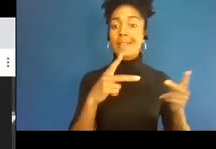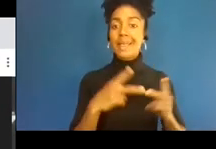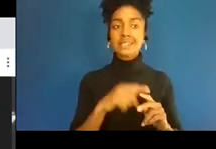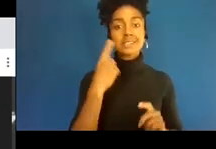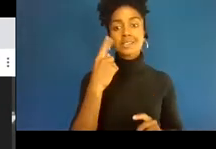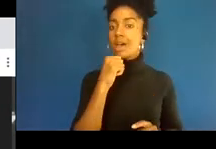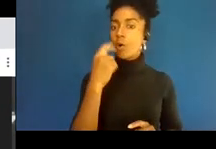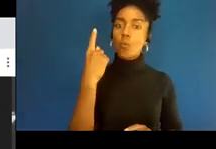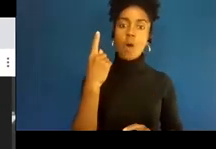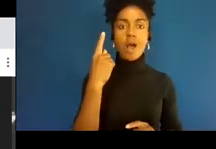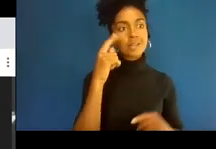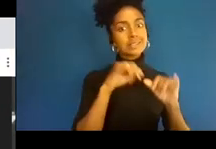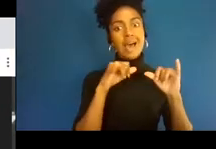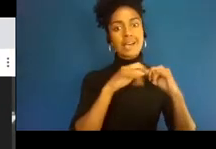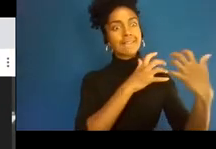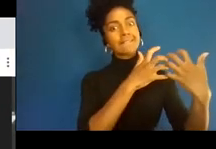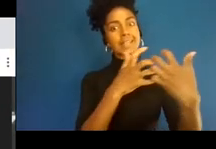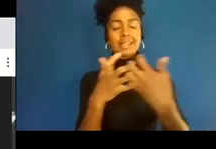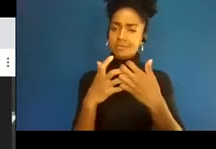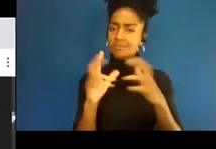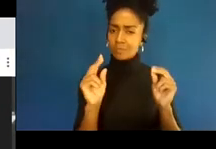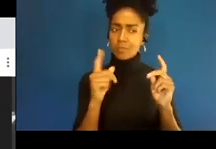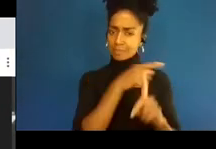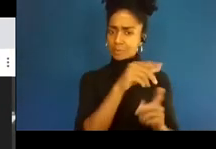"but where students can self-determine their writing goals,